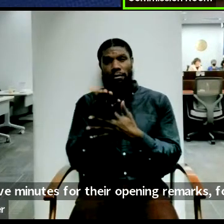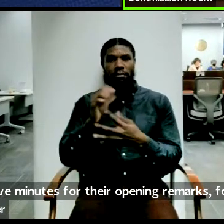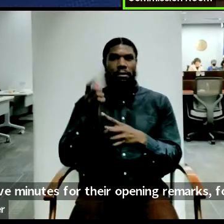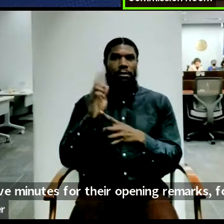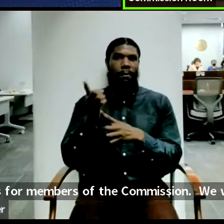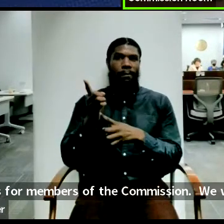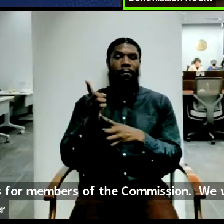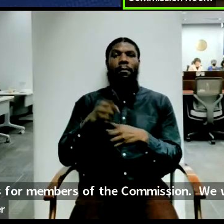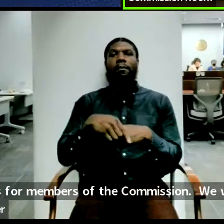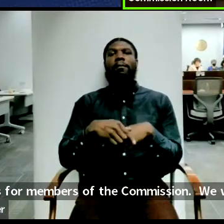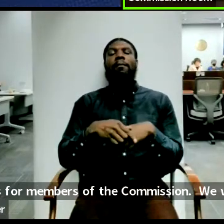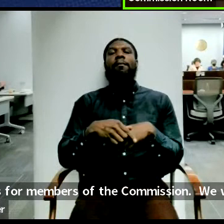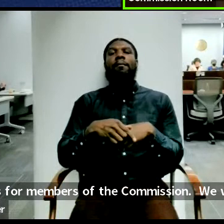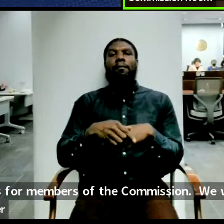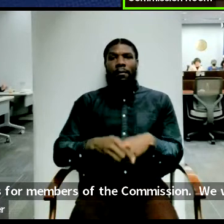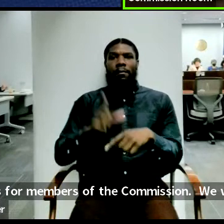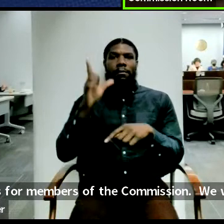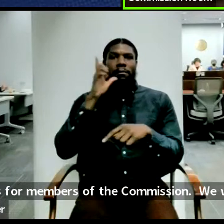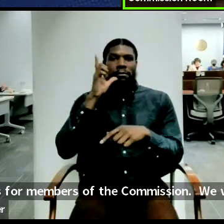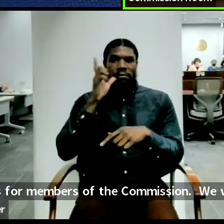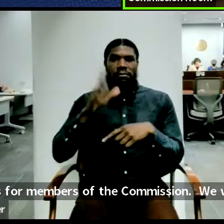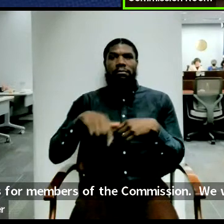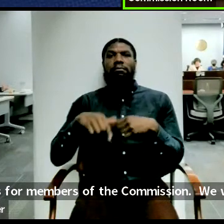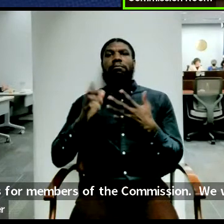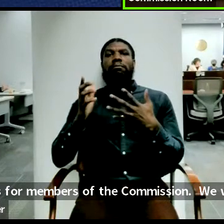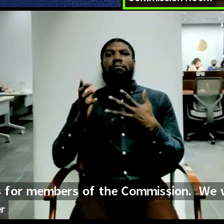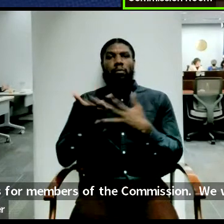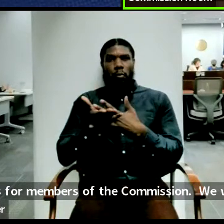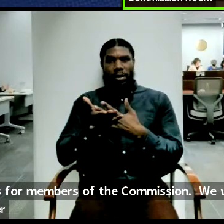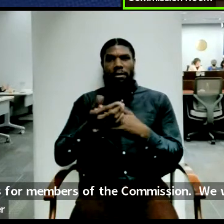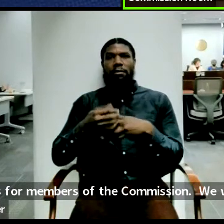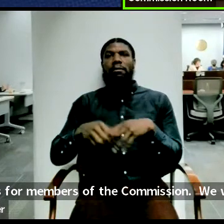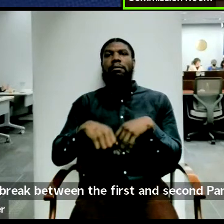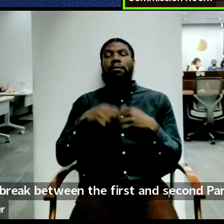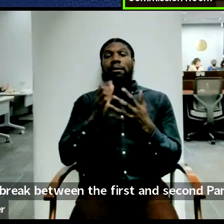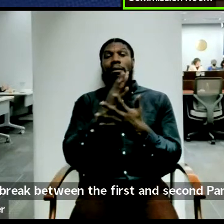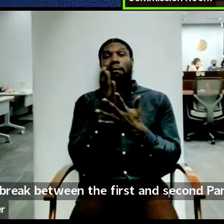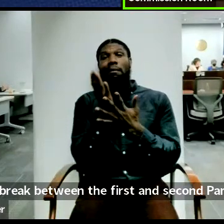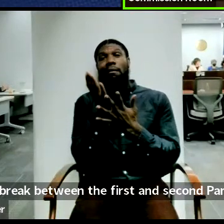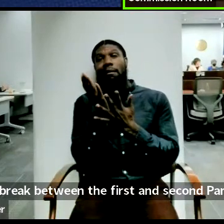break for lunch after the second panel and heard from it our third and final panel of witnesses.